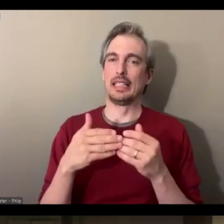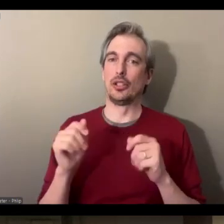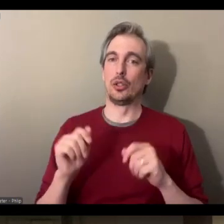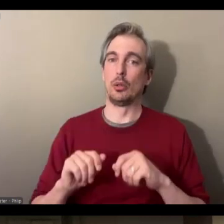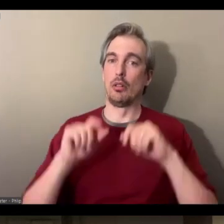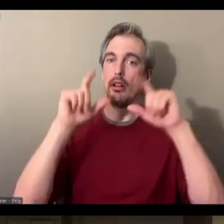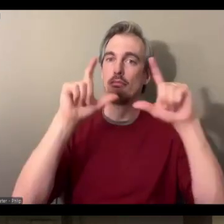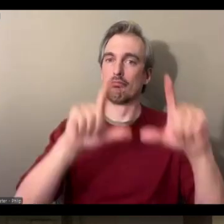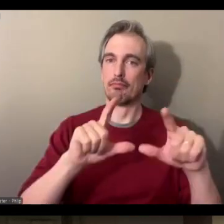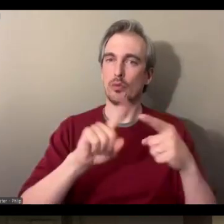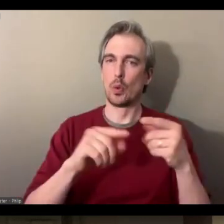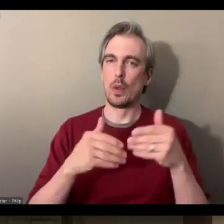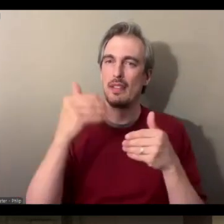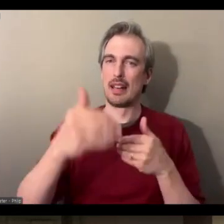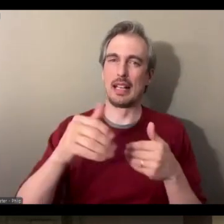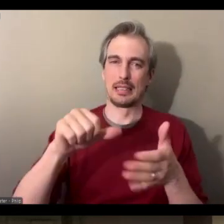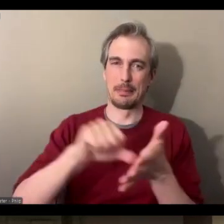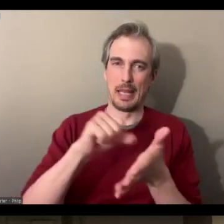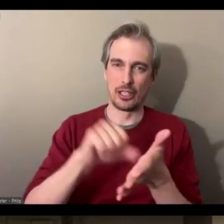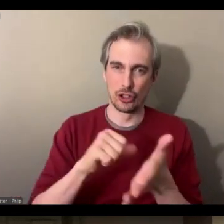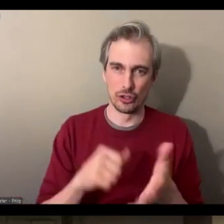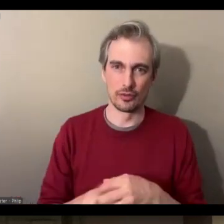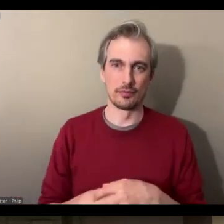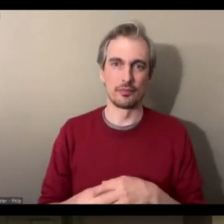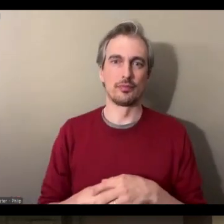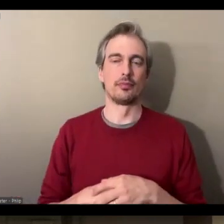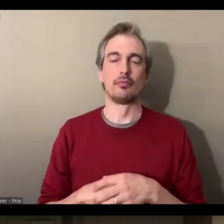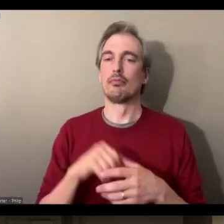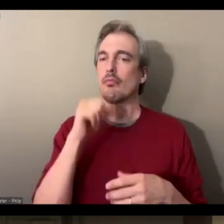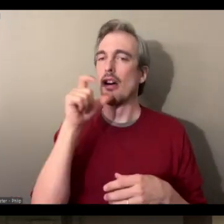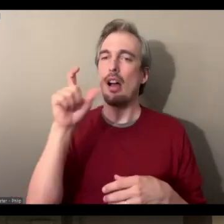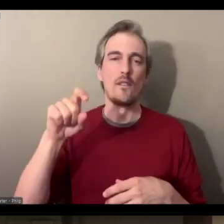But it needs to be said. Because it doesn't exist out there. And lots and lots of arts venues don't